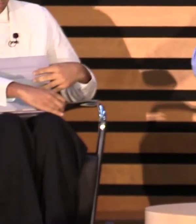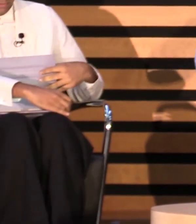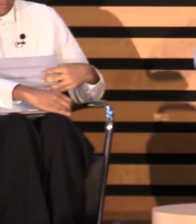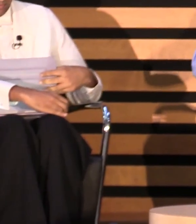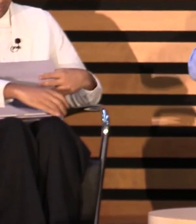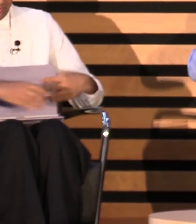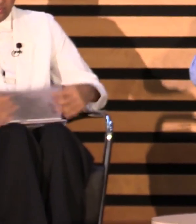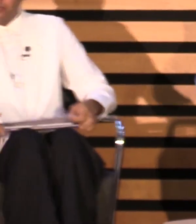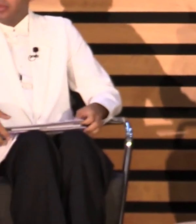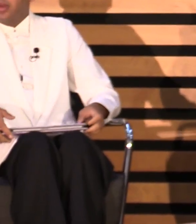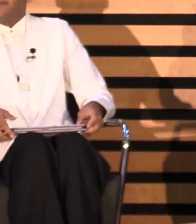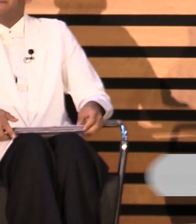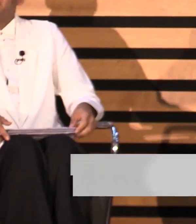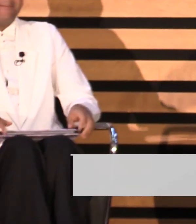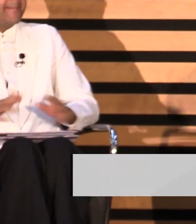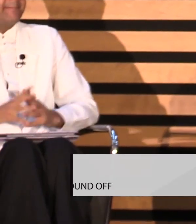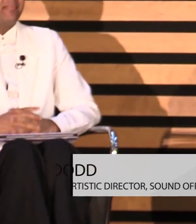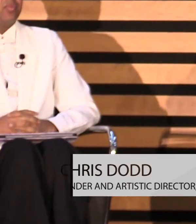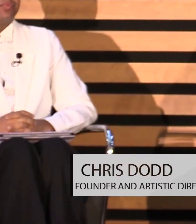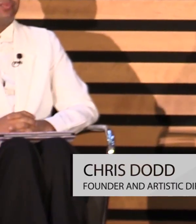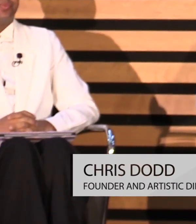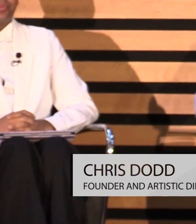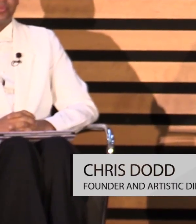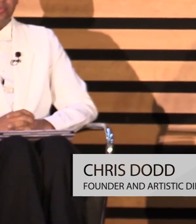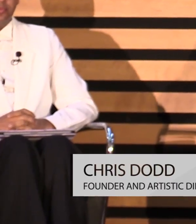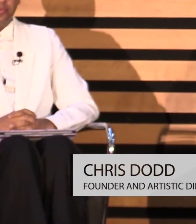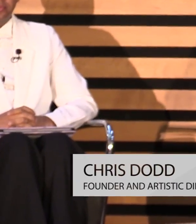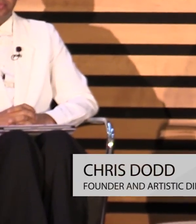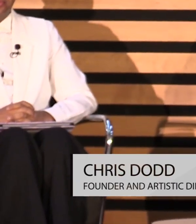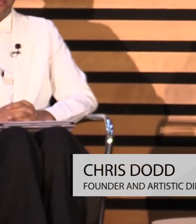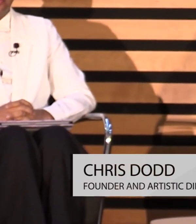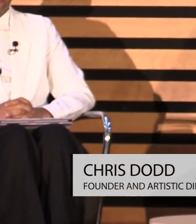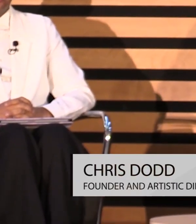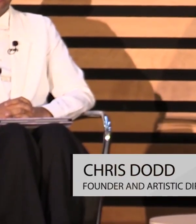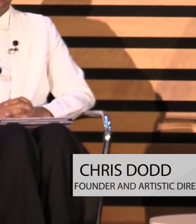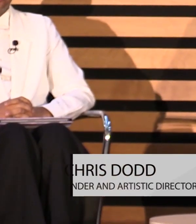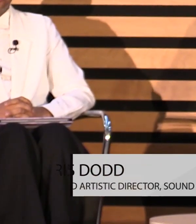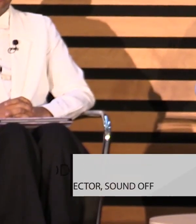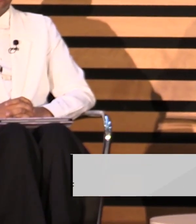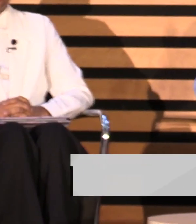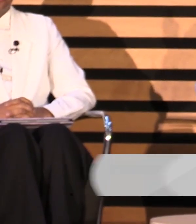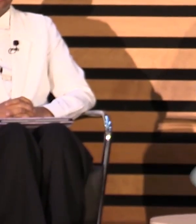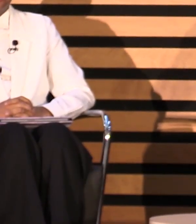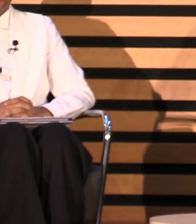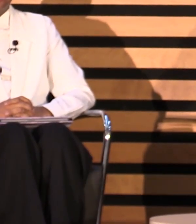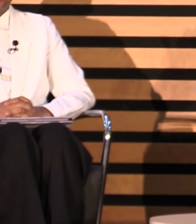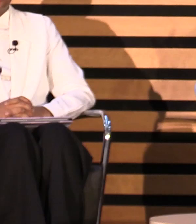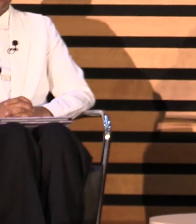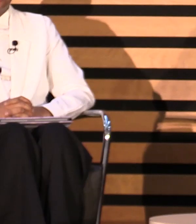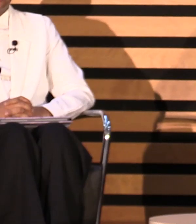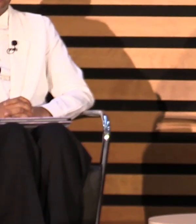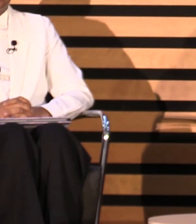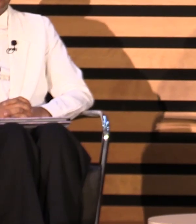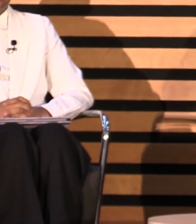Good evening everyone. My name is Chris Dodd. Thank you so much for having me here this evening.